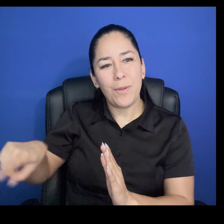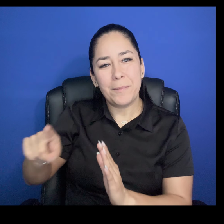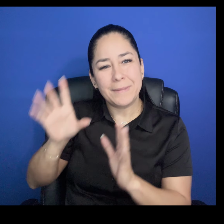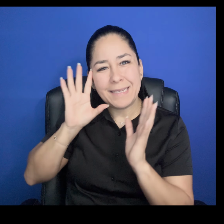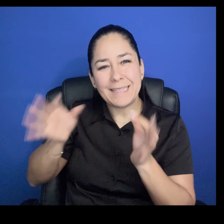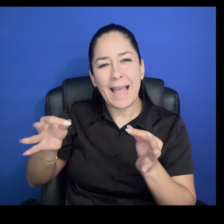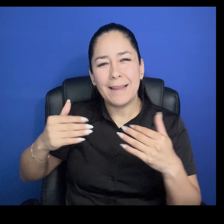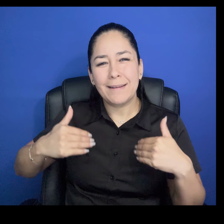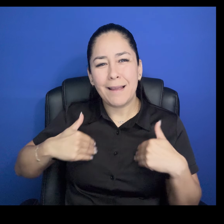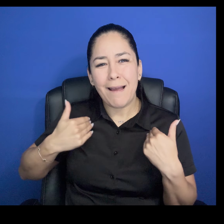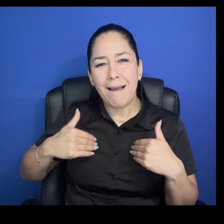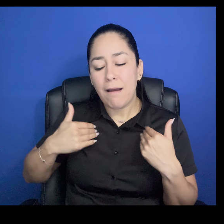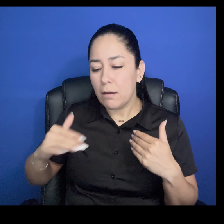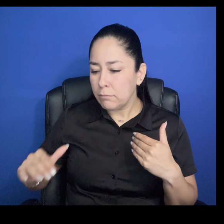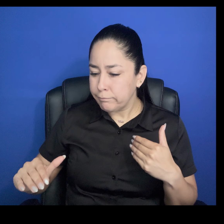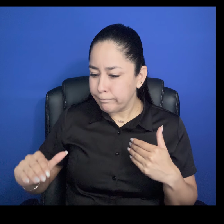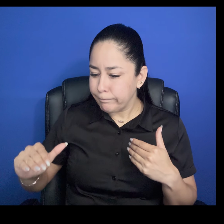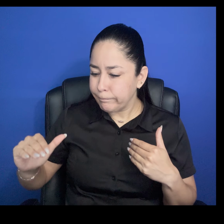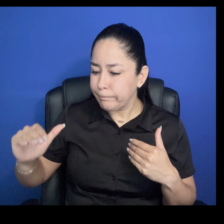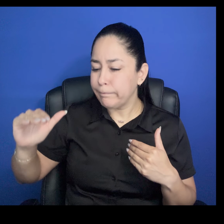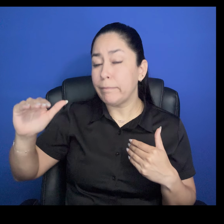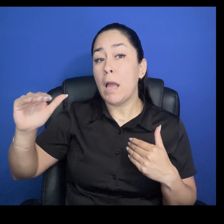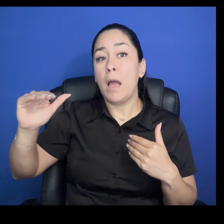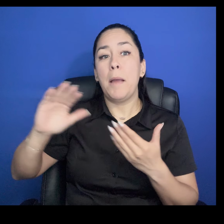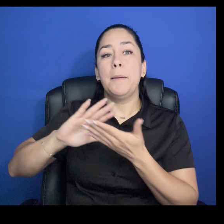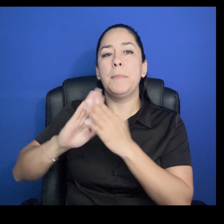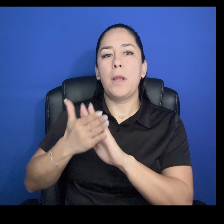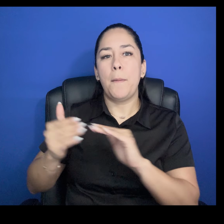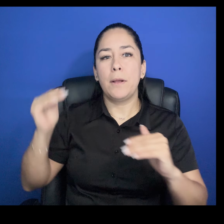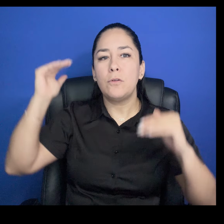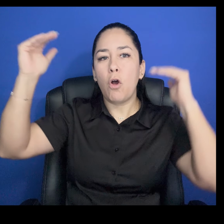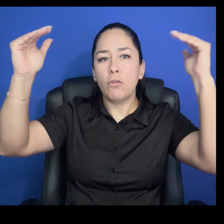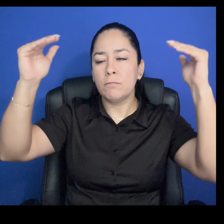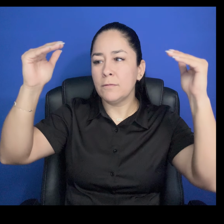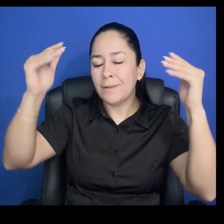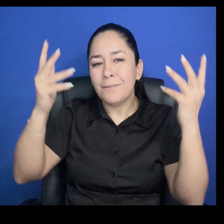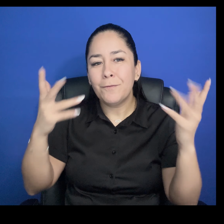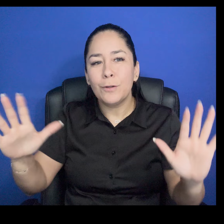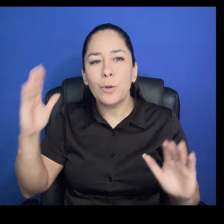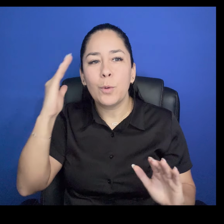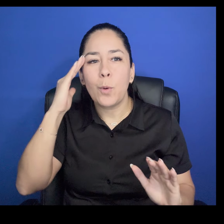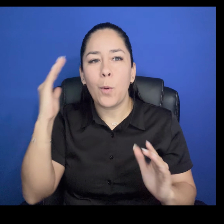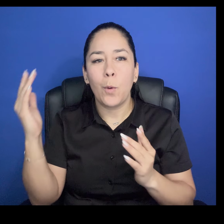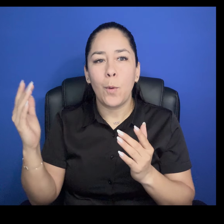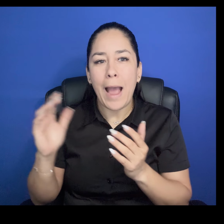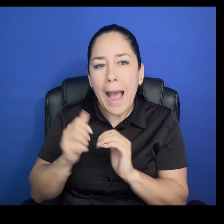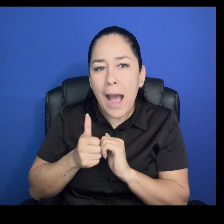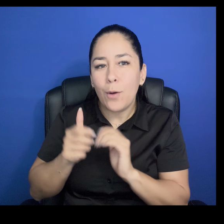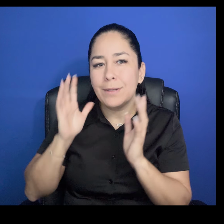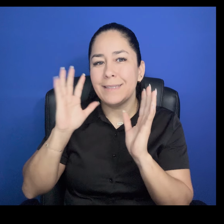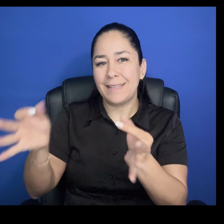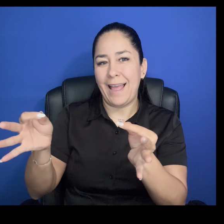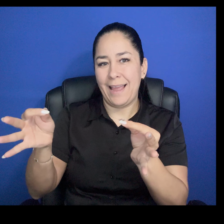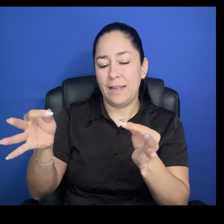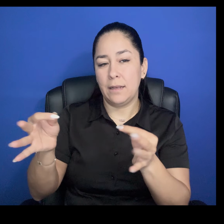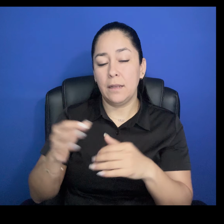so that by the time they're adults, they're really good at it. Because I mean, as we all know, our kids,